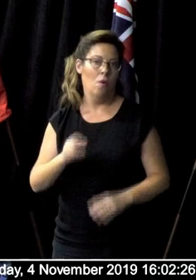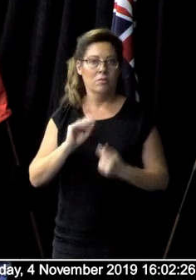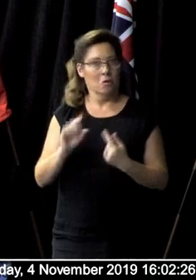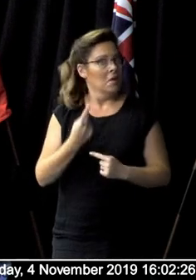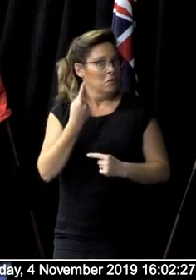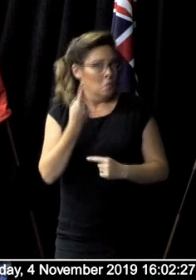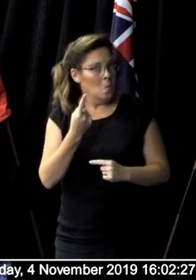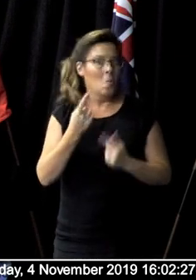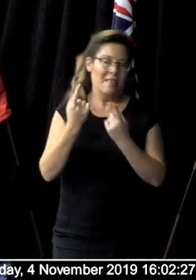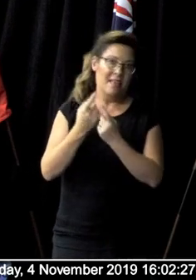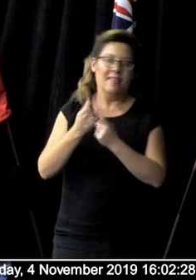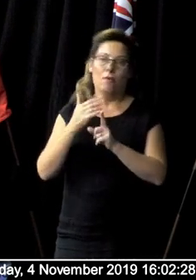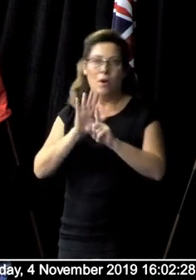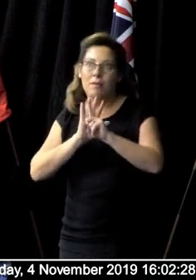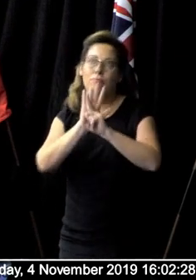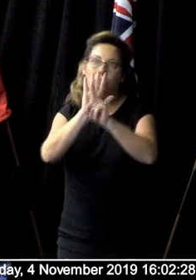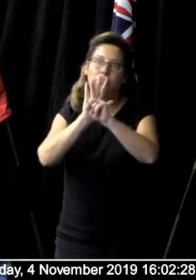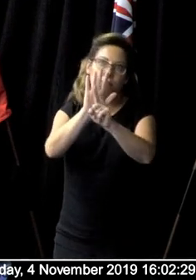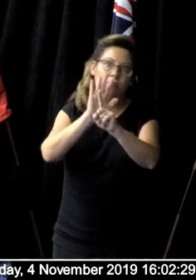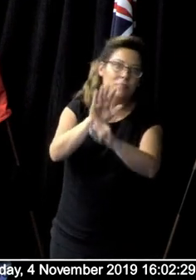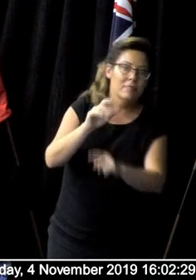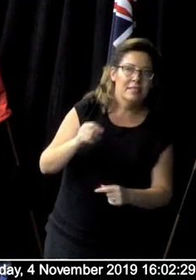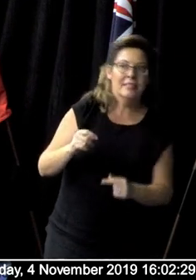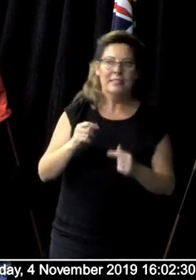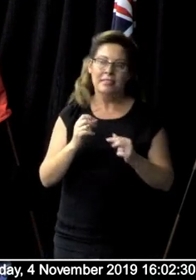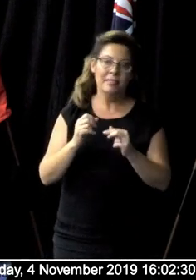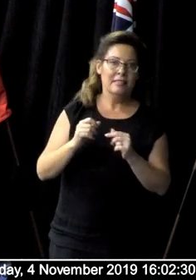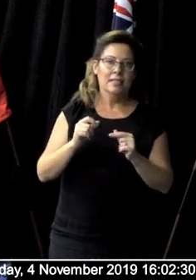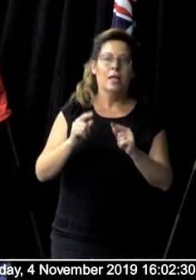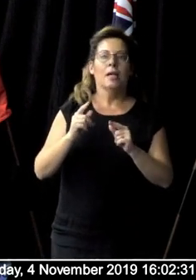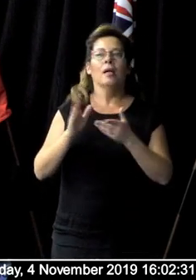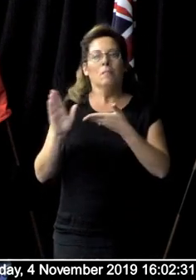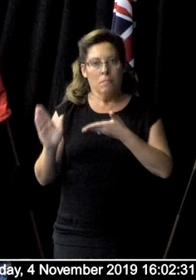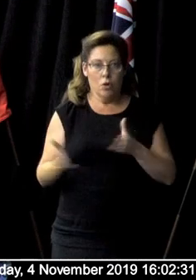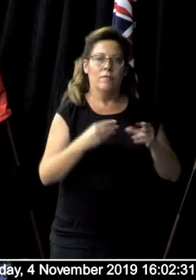we’re trying to actually, I think, have & include – move towards inclusive education